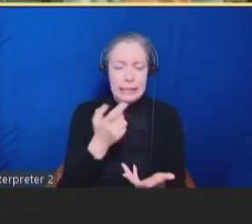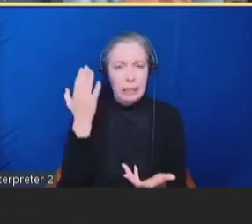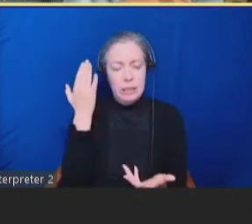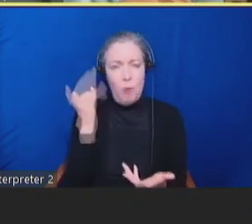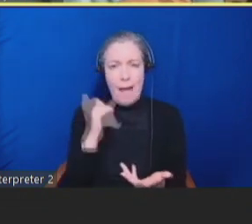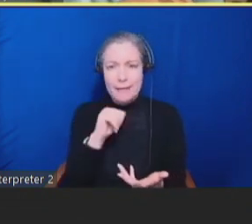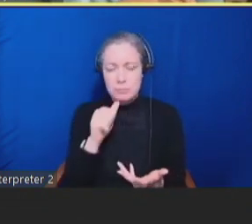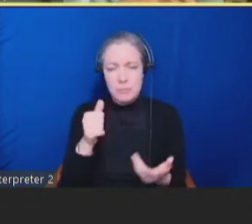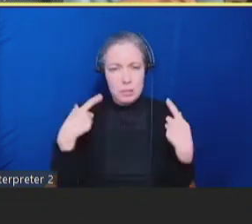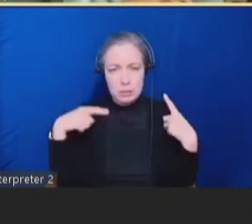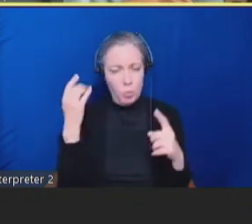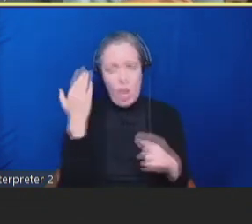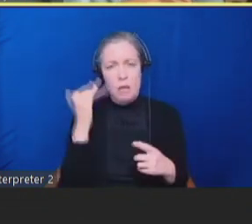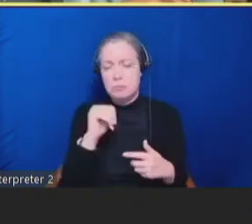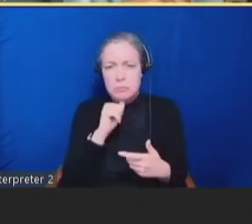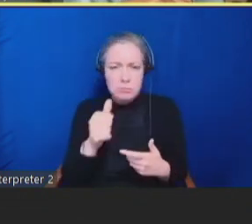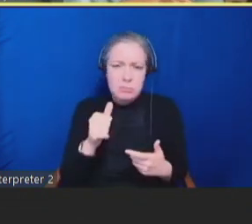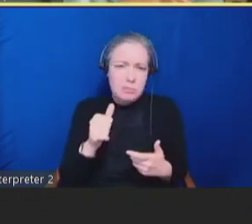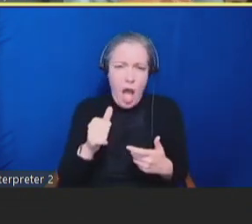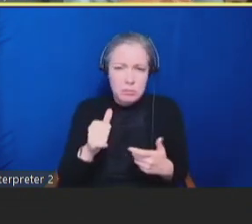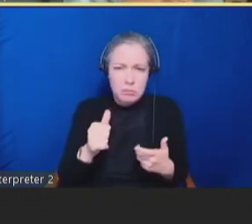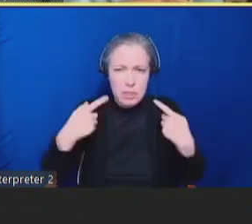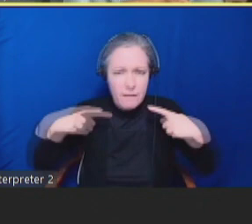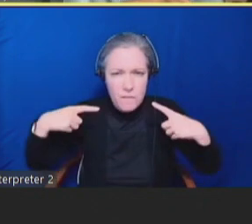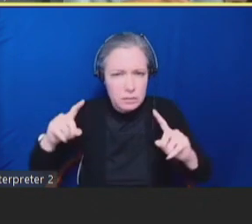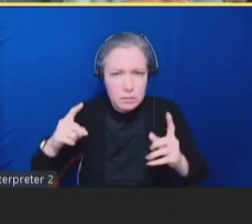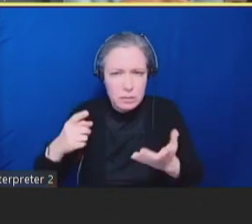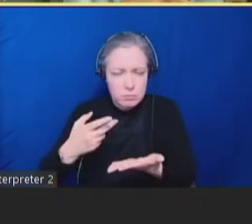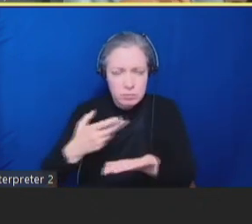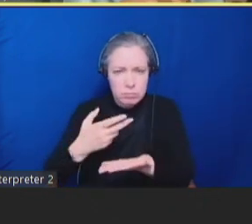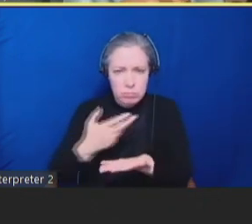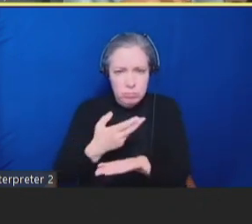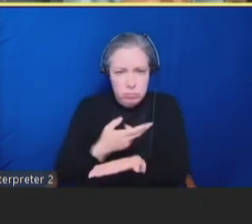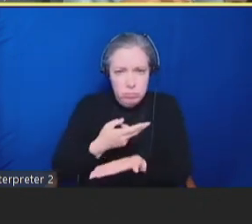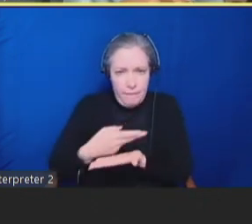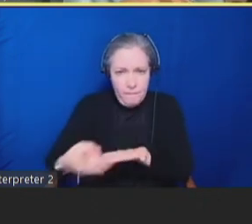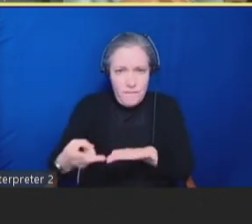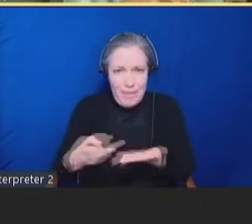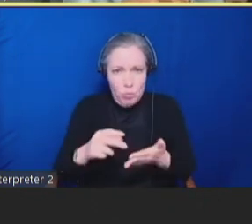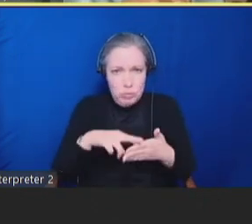we're -- it's a great question, something for us to keep in mind. I think getting something